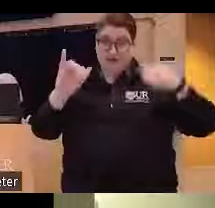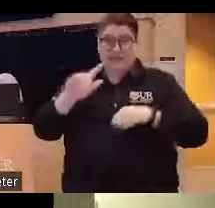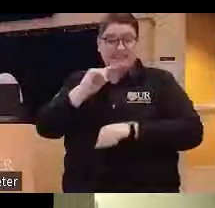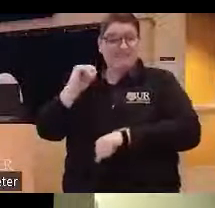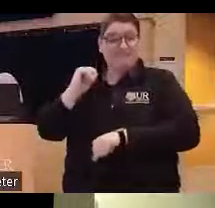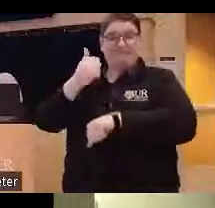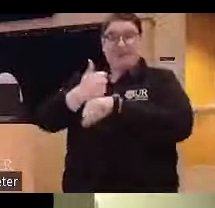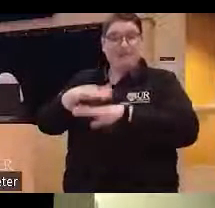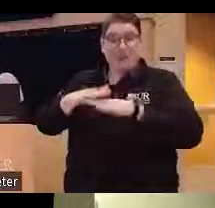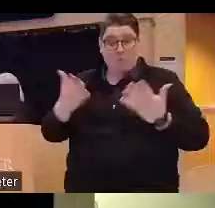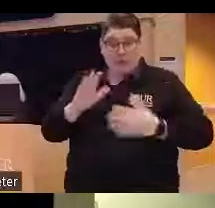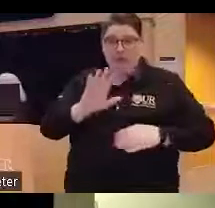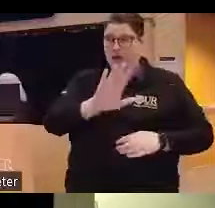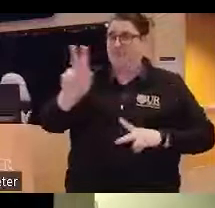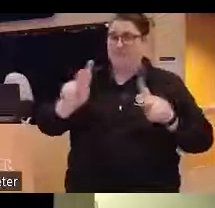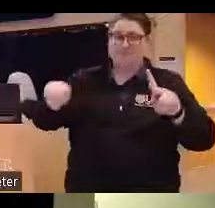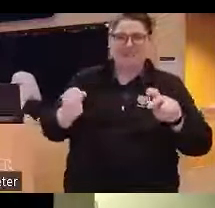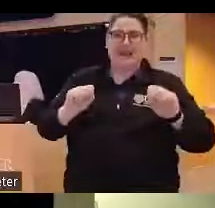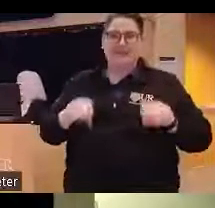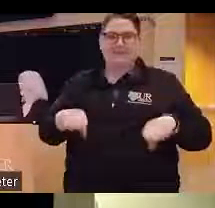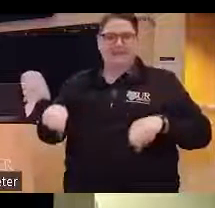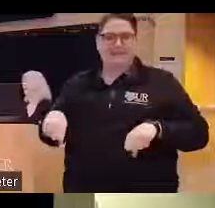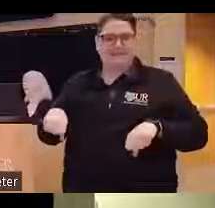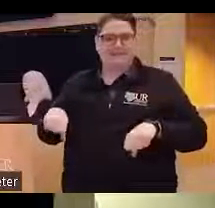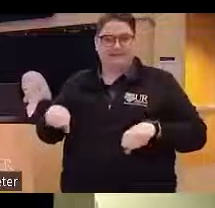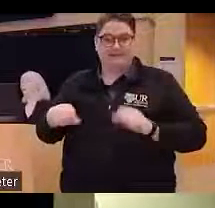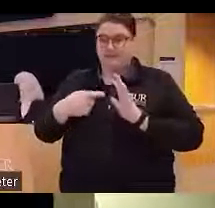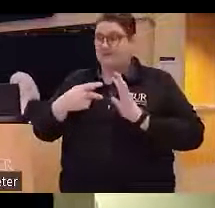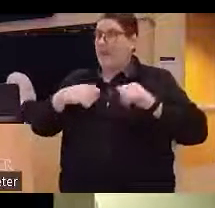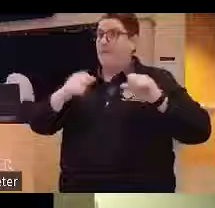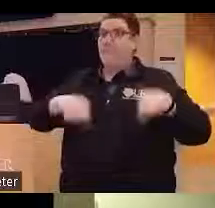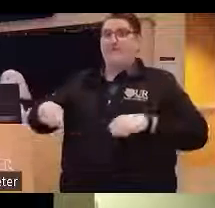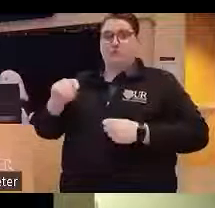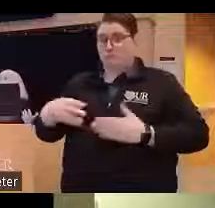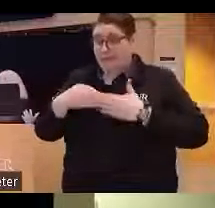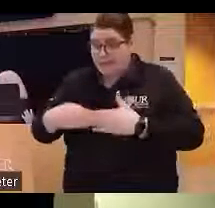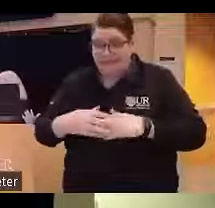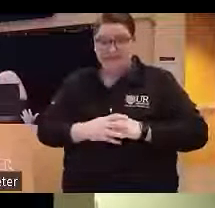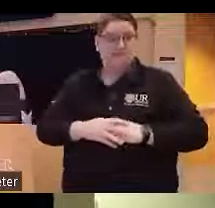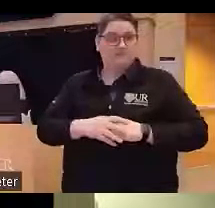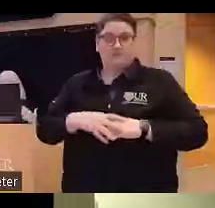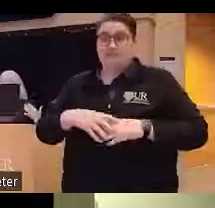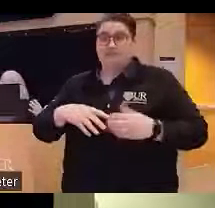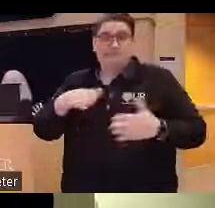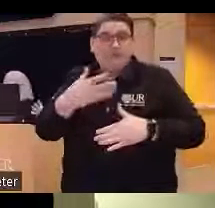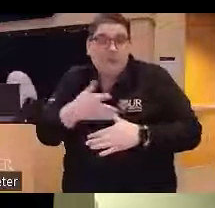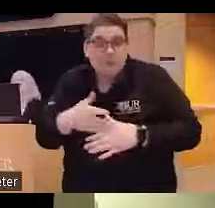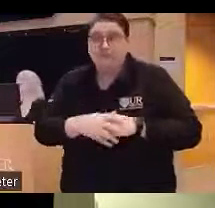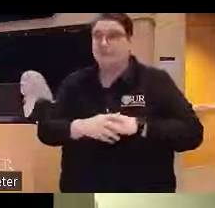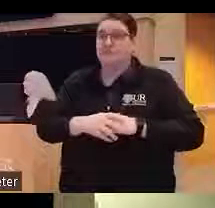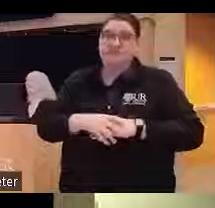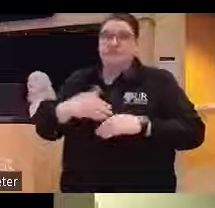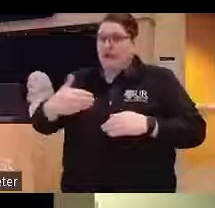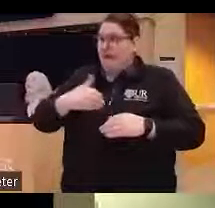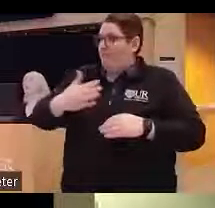individuals you know to lead um to be a great musician to bring their own unique individual